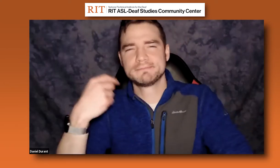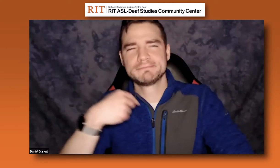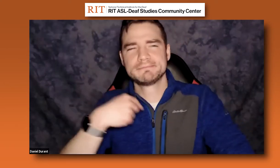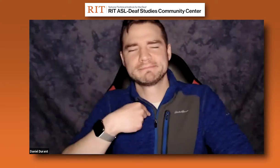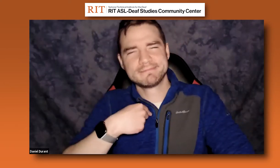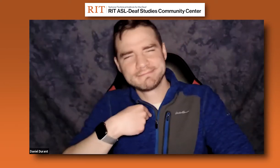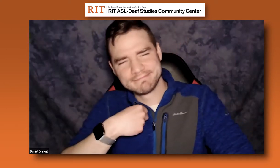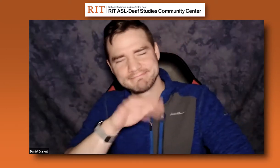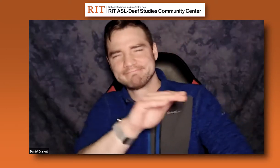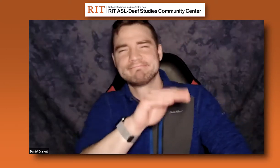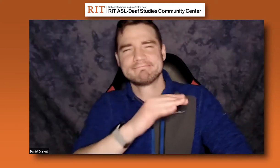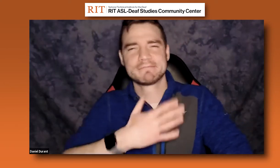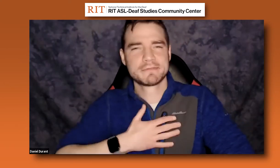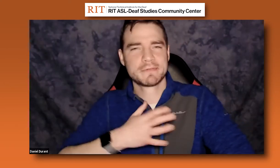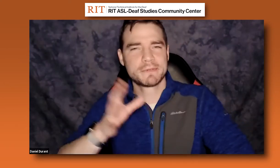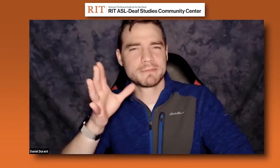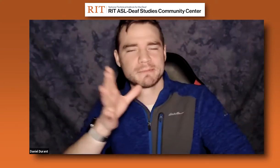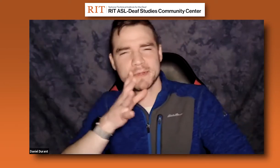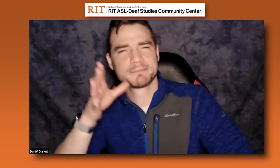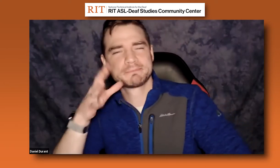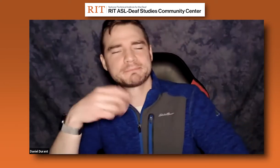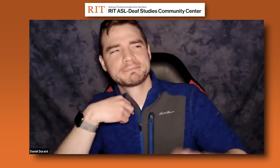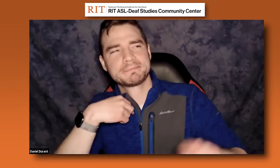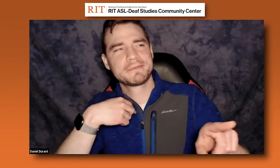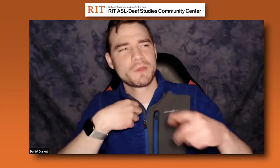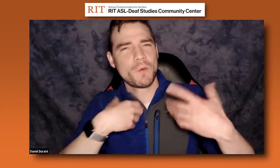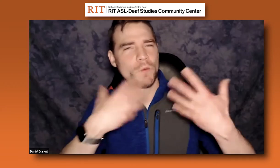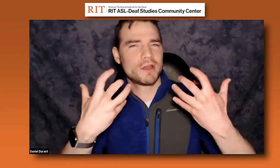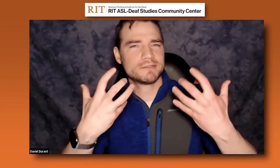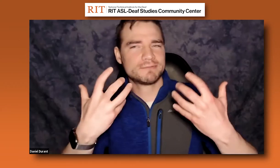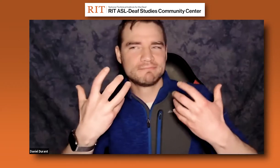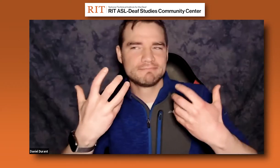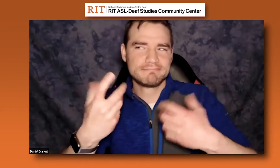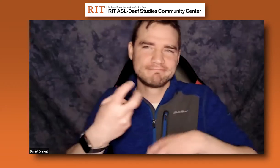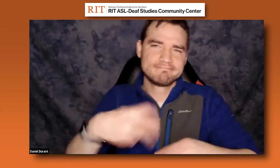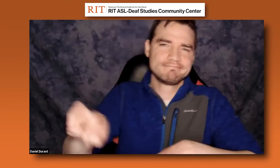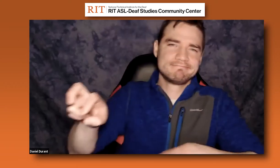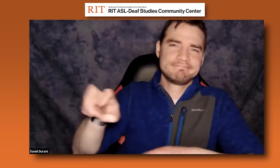one day I thought, "I'm gonna ask my moms."